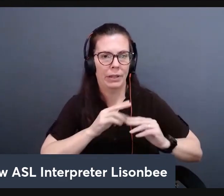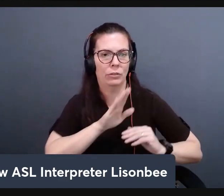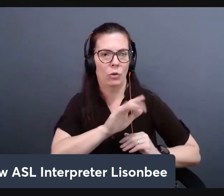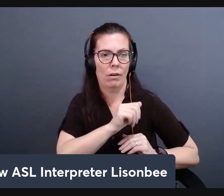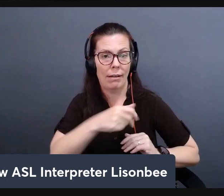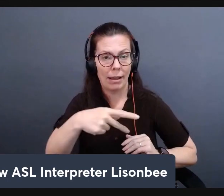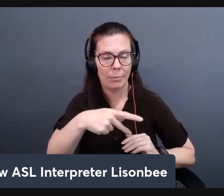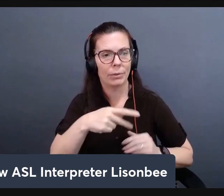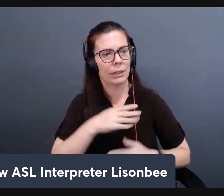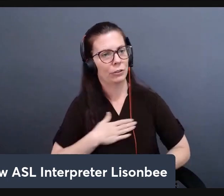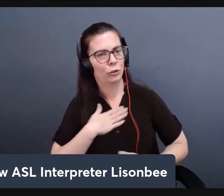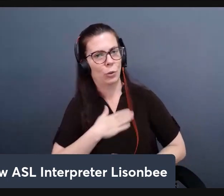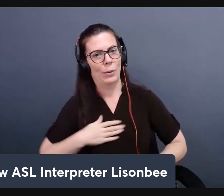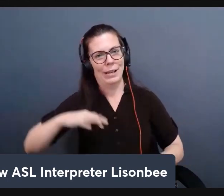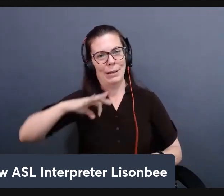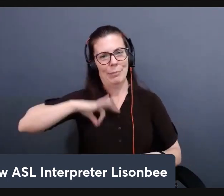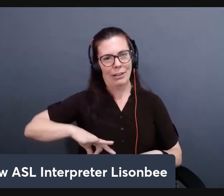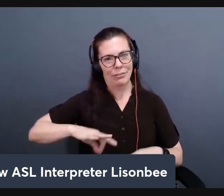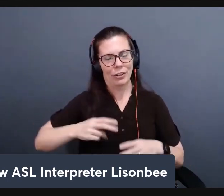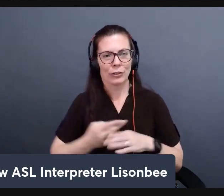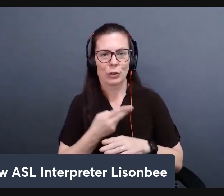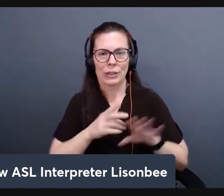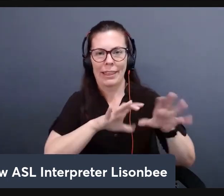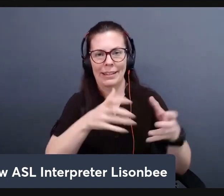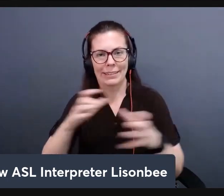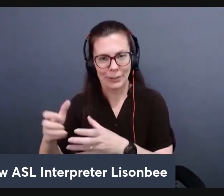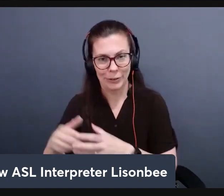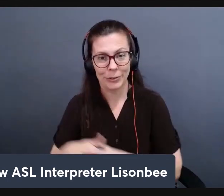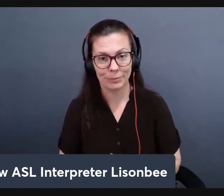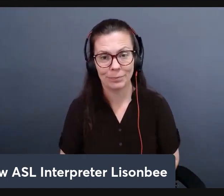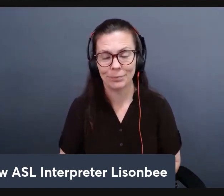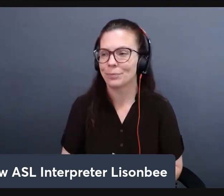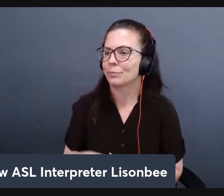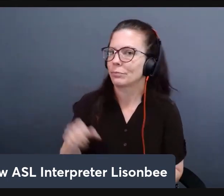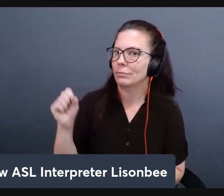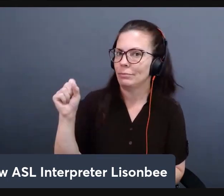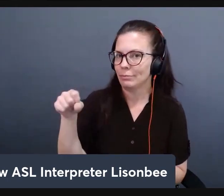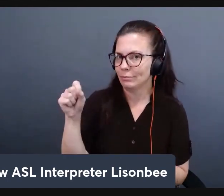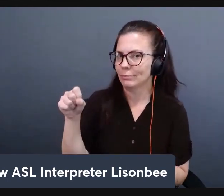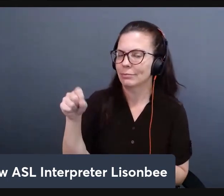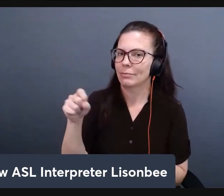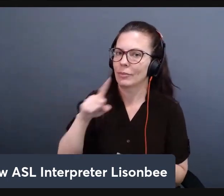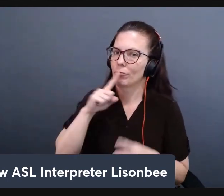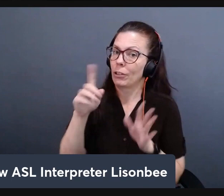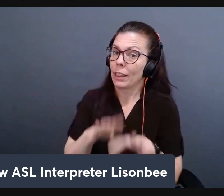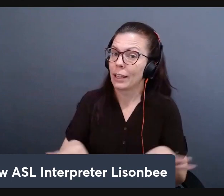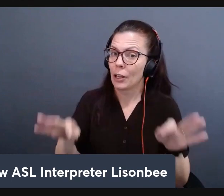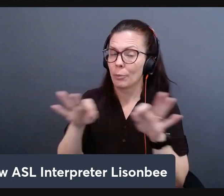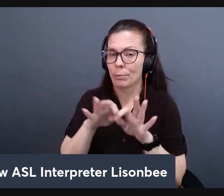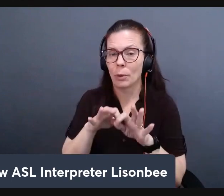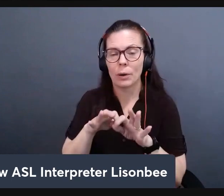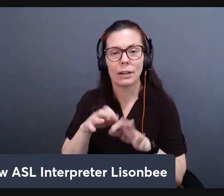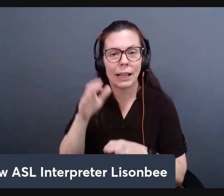and enjoying the benefits of using container. Yeah, no, and that's really important. I hear that theme over and over.